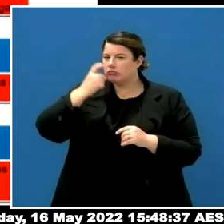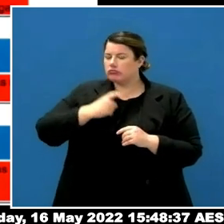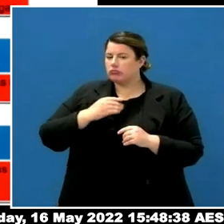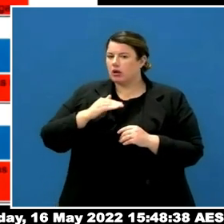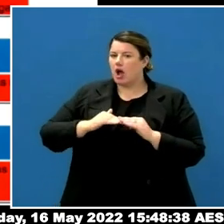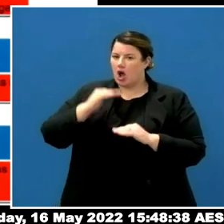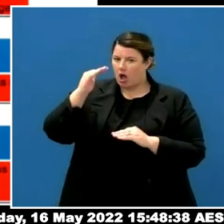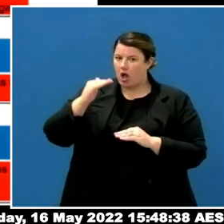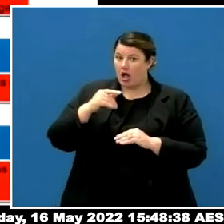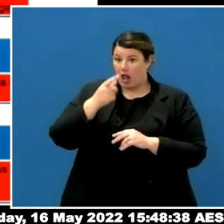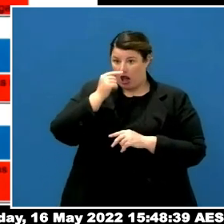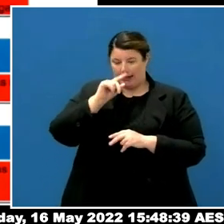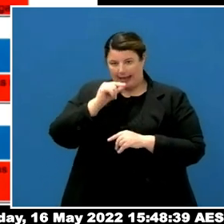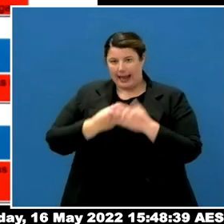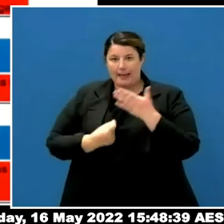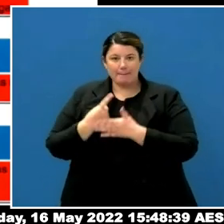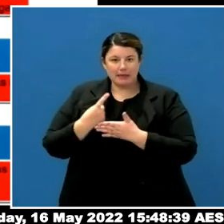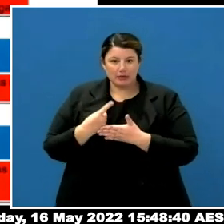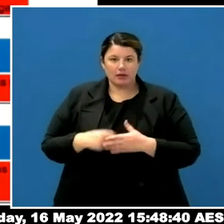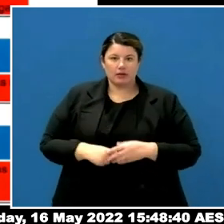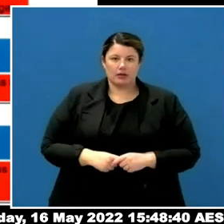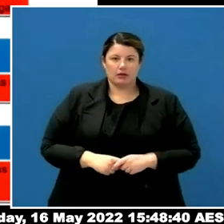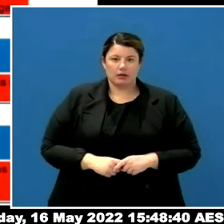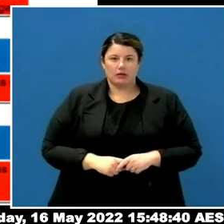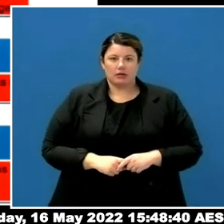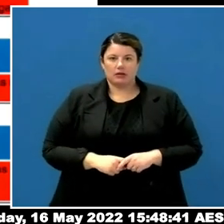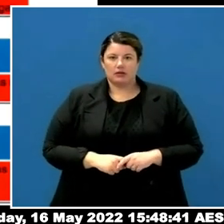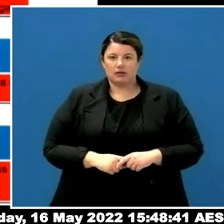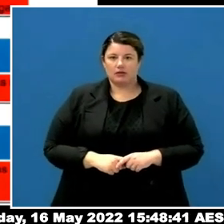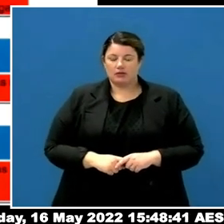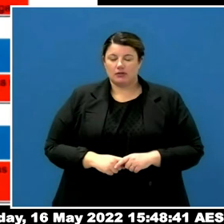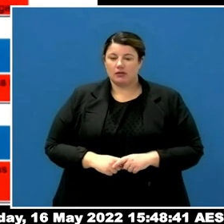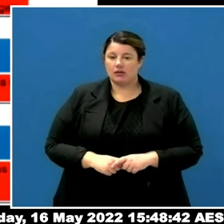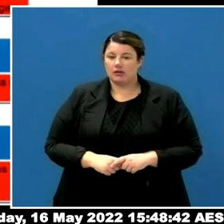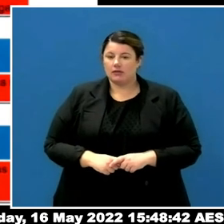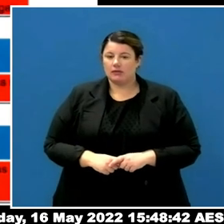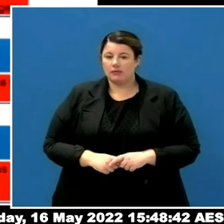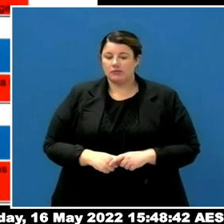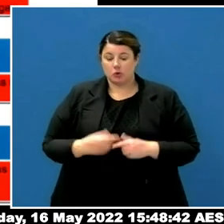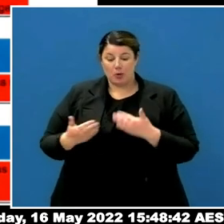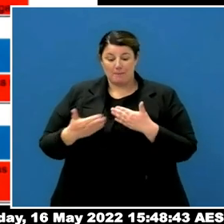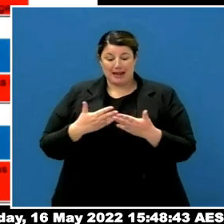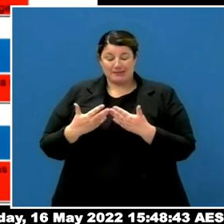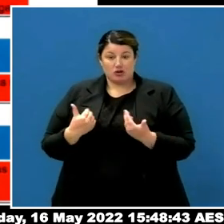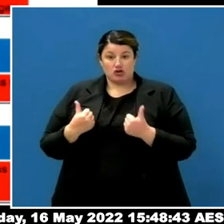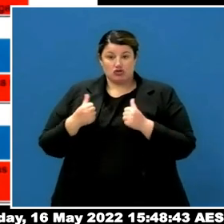the same entries, the last one, management strategy: "Toby absconds and has no concept of road safety."